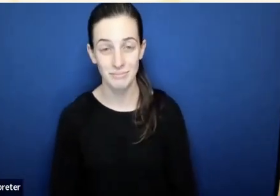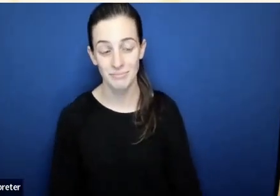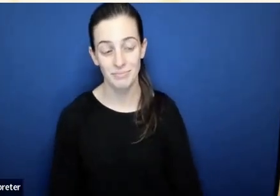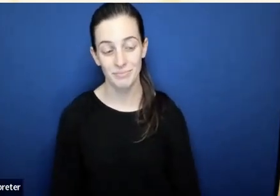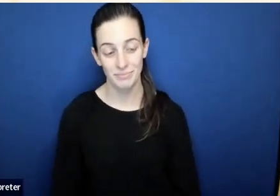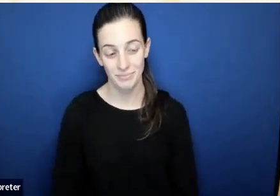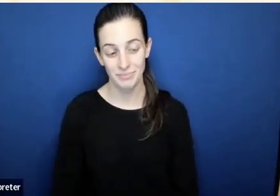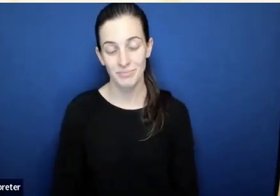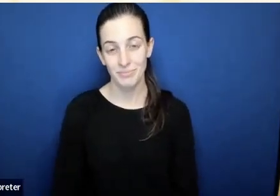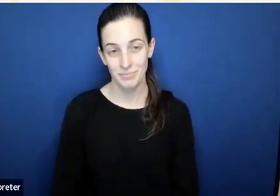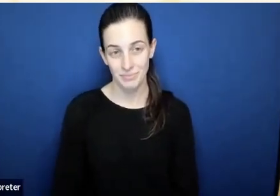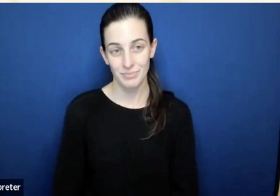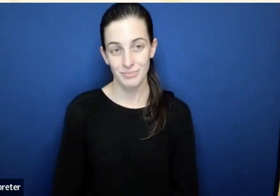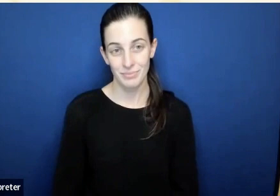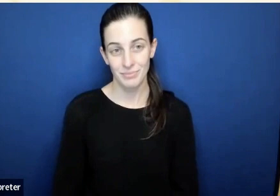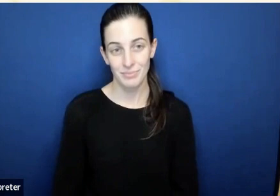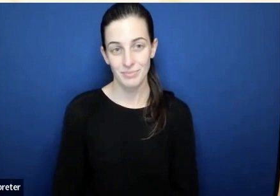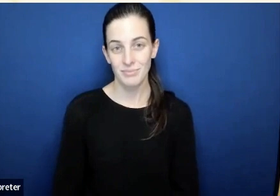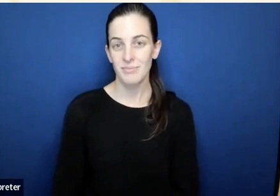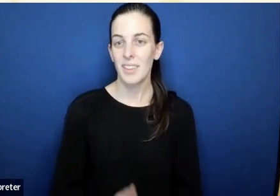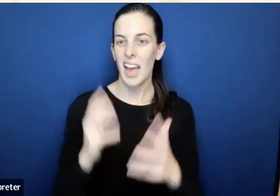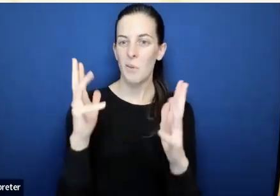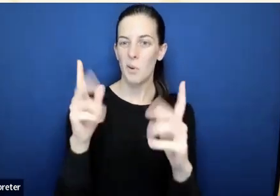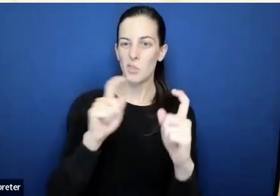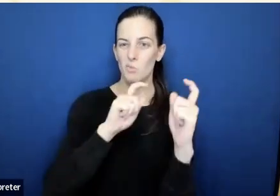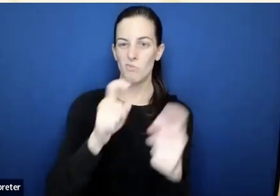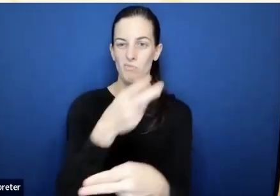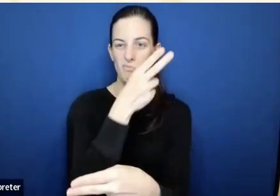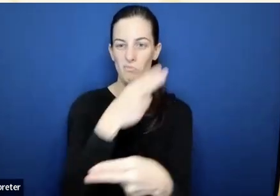Let me start with giving you a brief introduction about why I chose this topic.